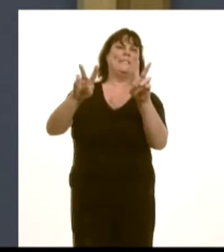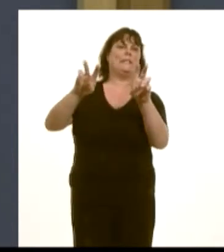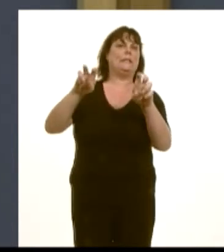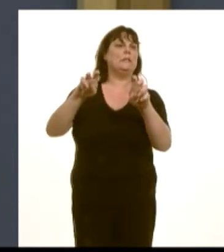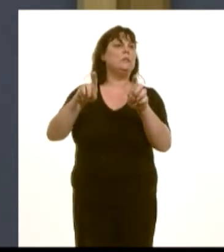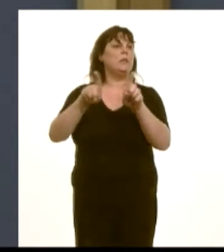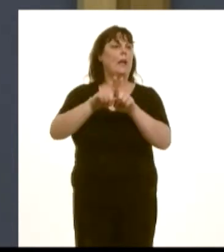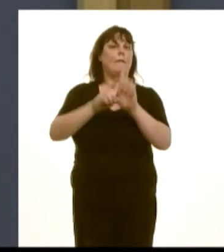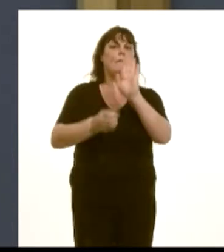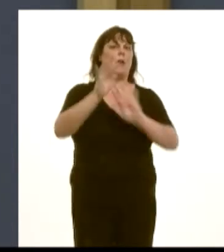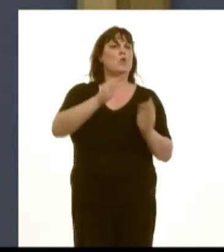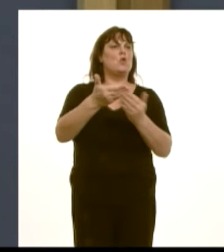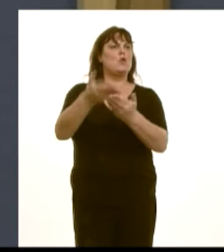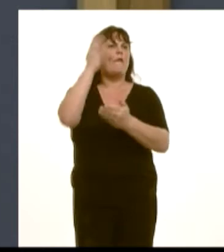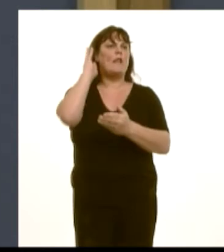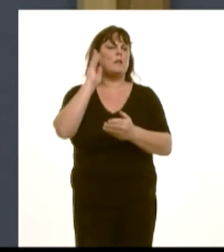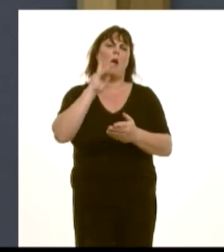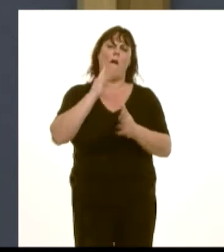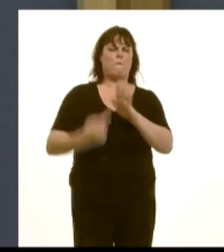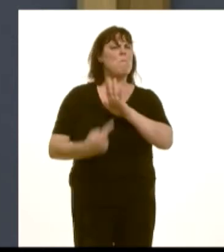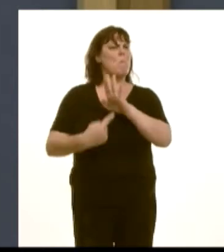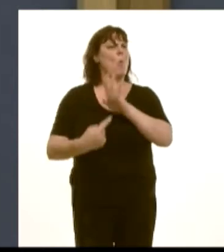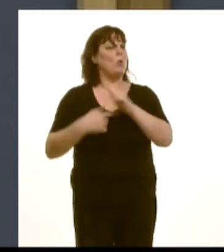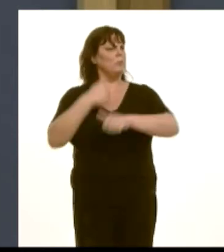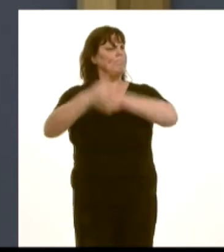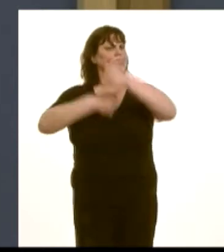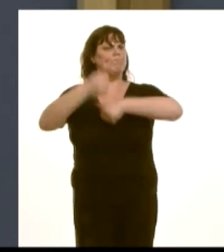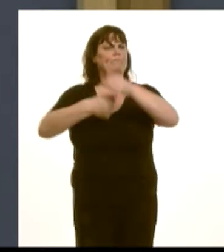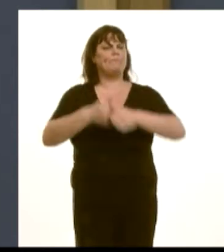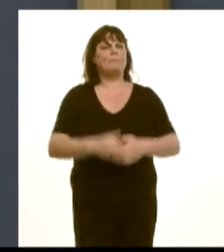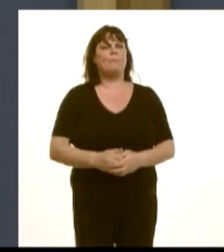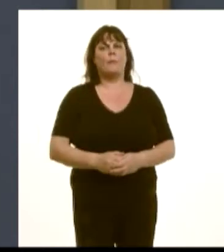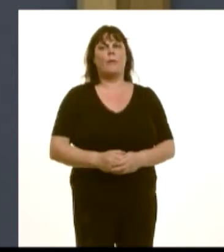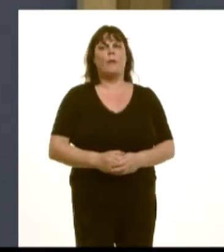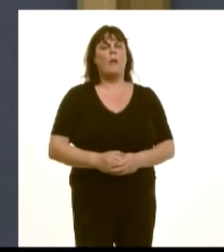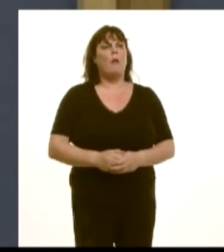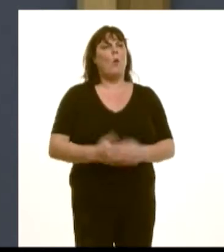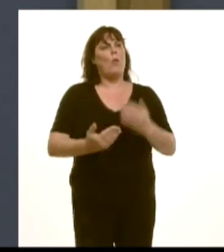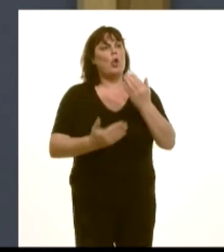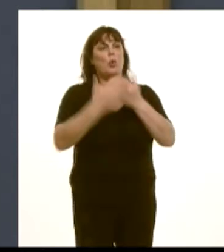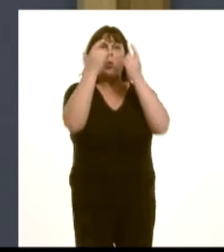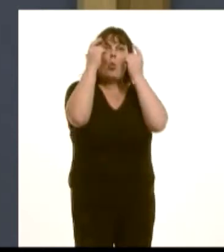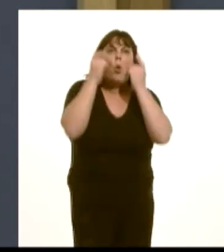is incredibly important. Of course, I welcome all of the legislation and look forward to